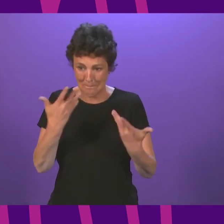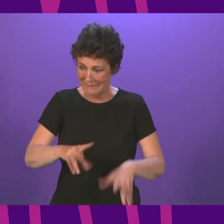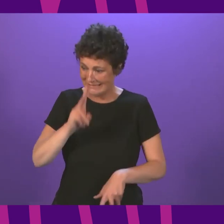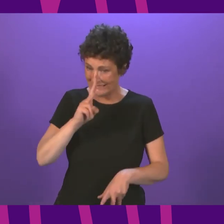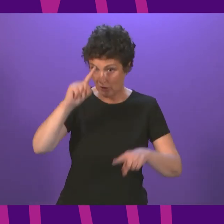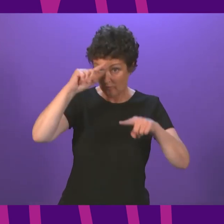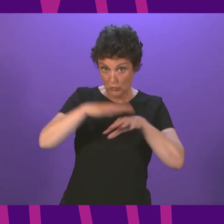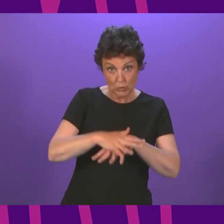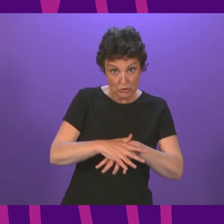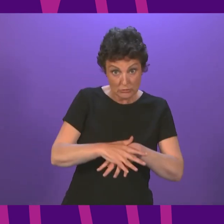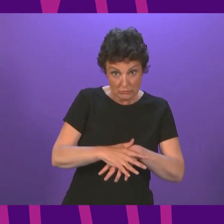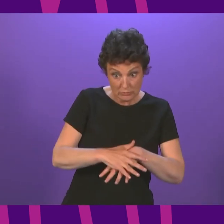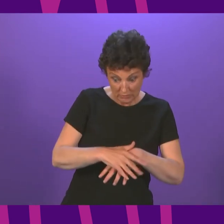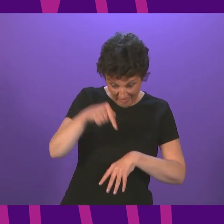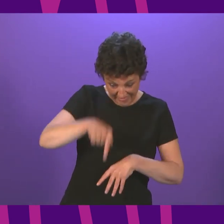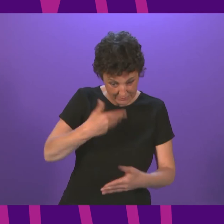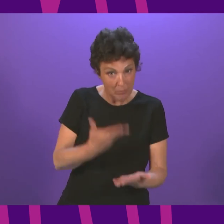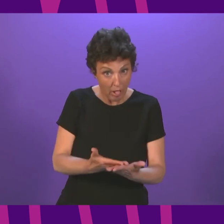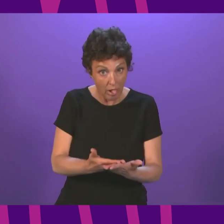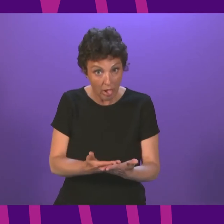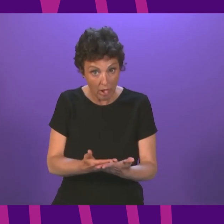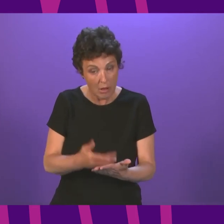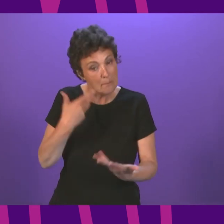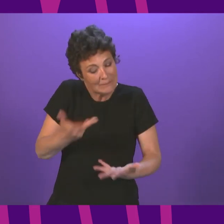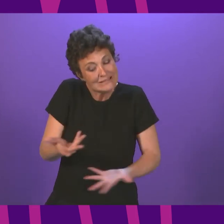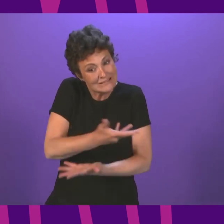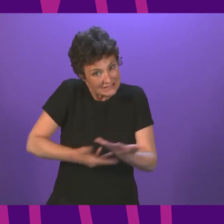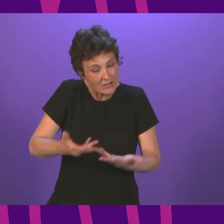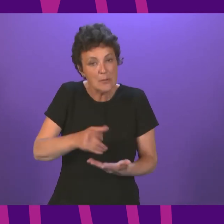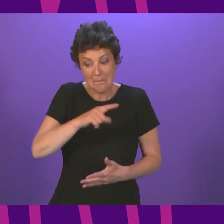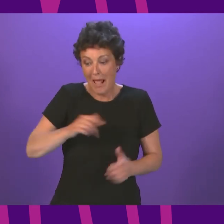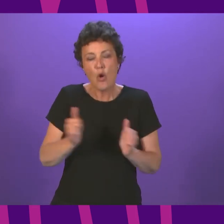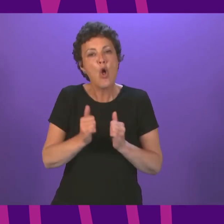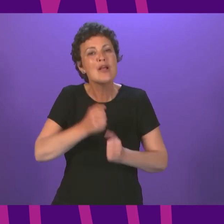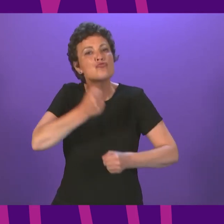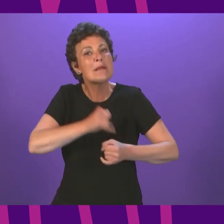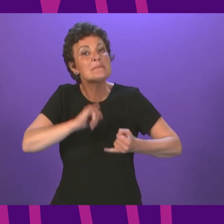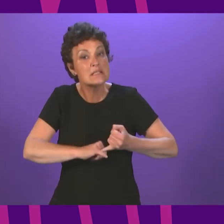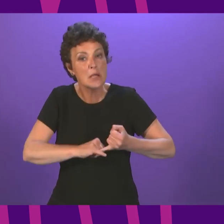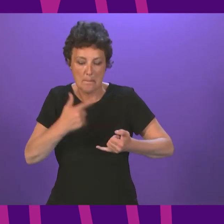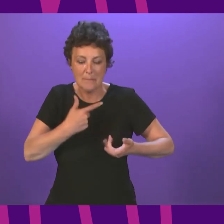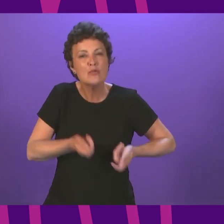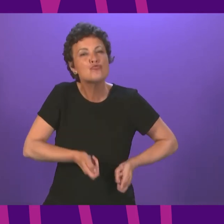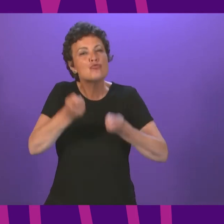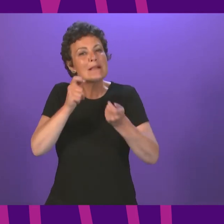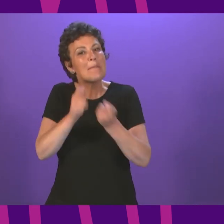fully experienced. Some people lost their jobs at the very start, others are back at work but are underemployed and others are still on furlough and might not have a job